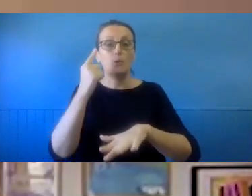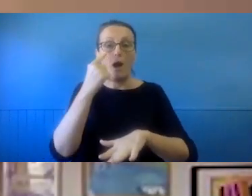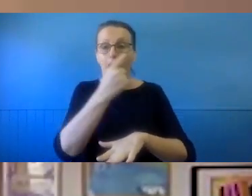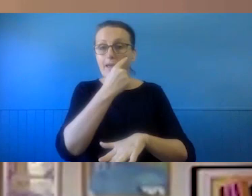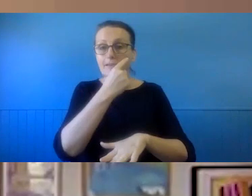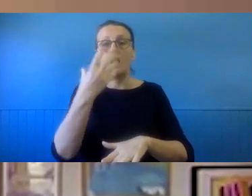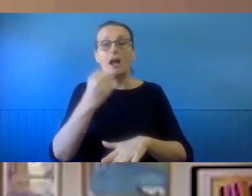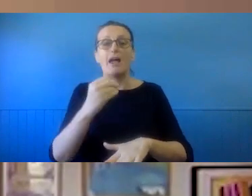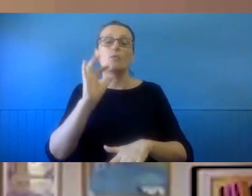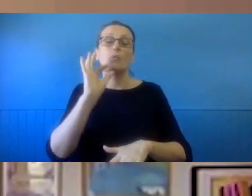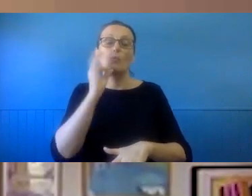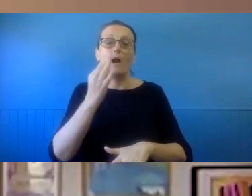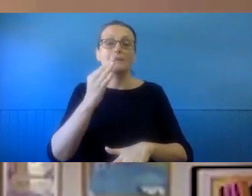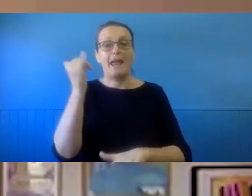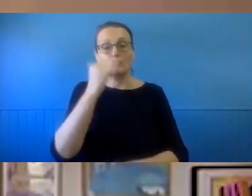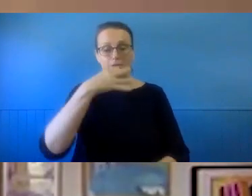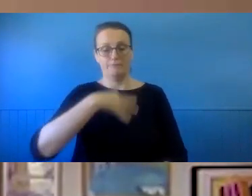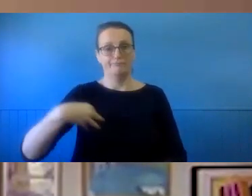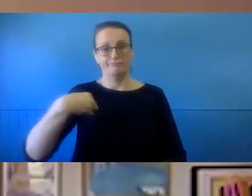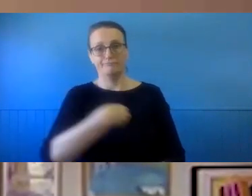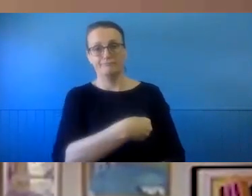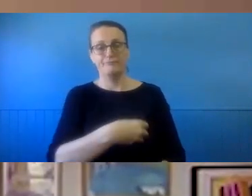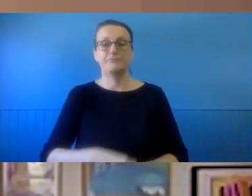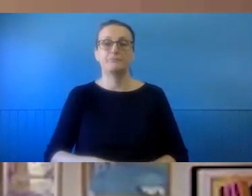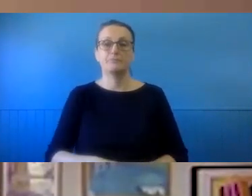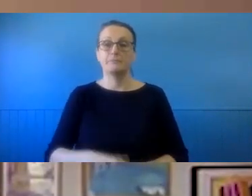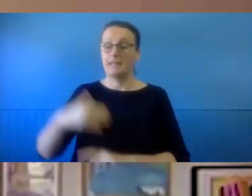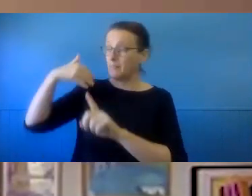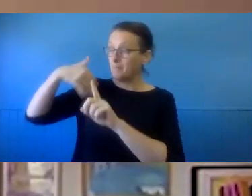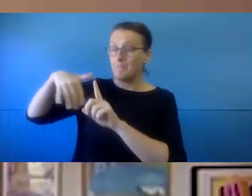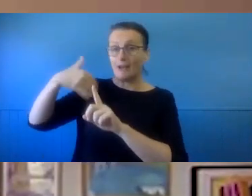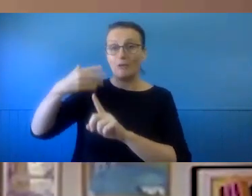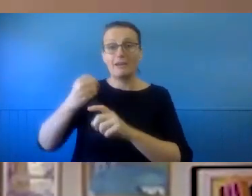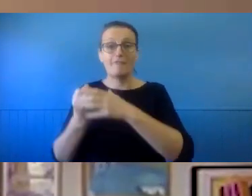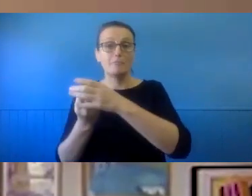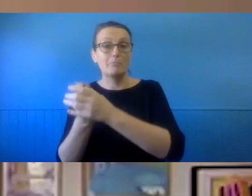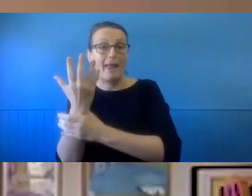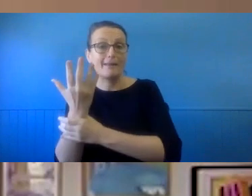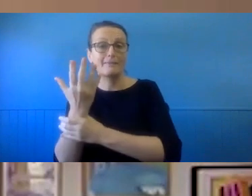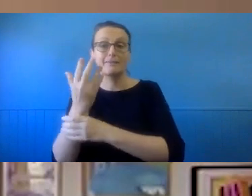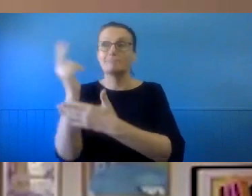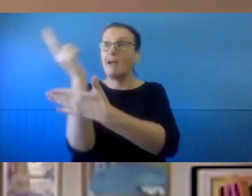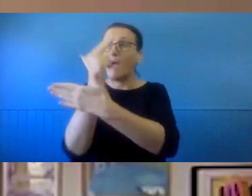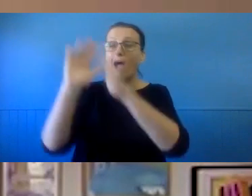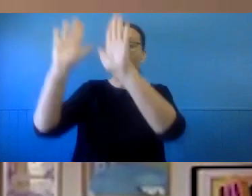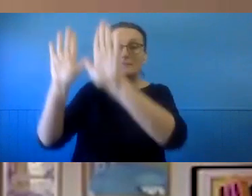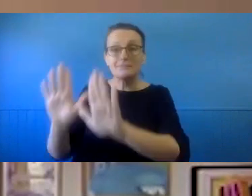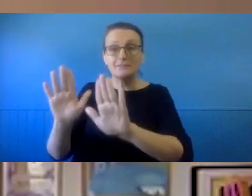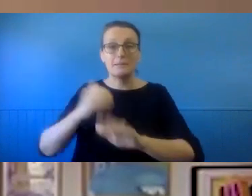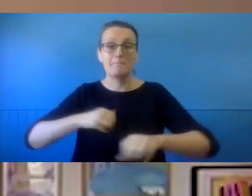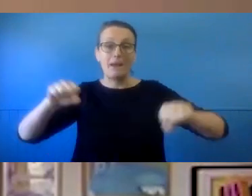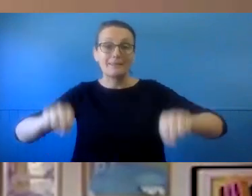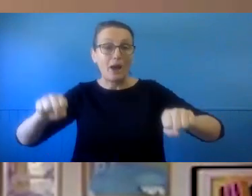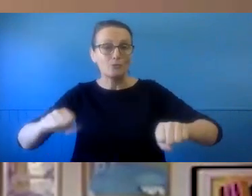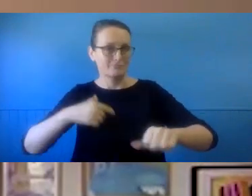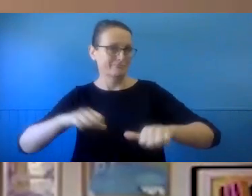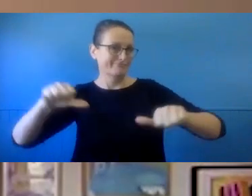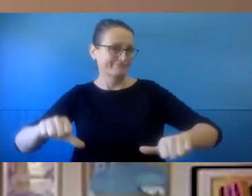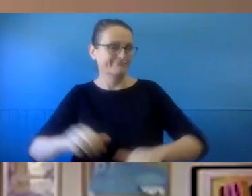shirt. In the background there are some plants and colorful artworks on the wall. And my couch and my living room And out of